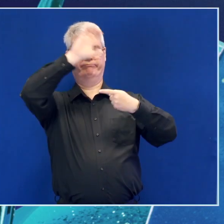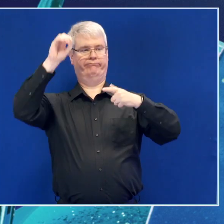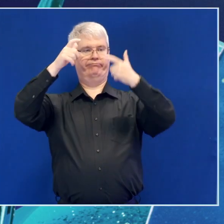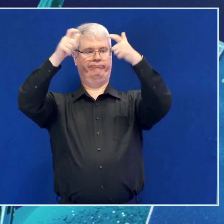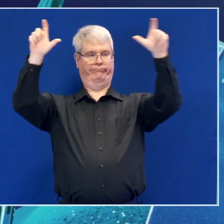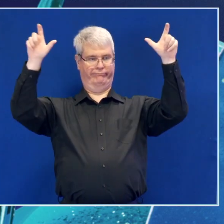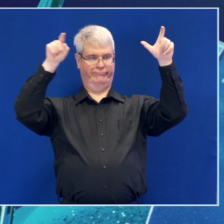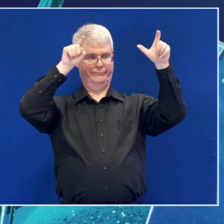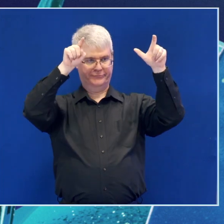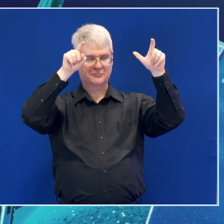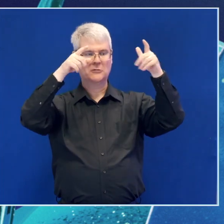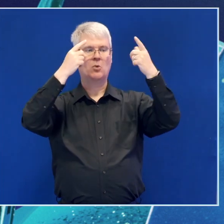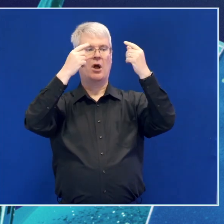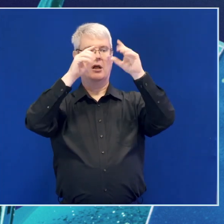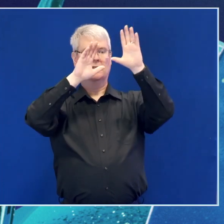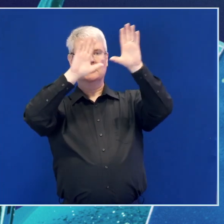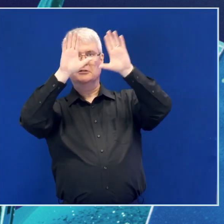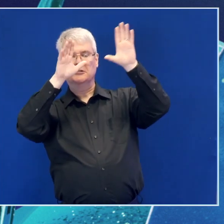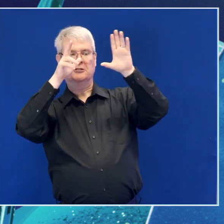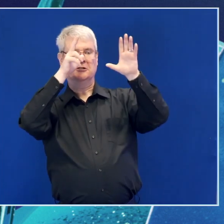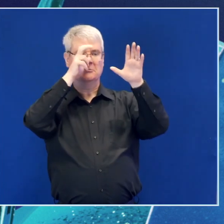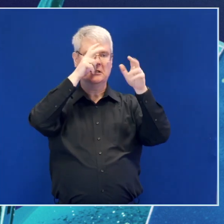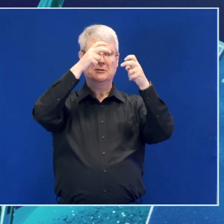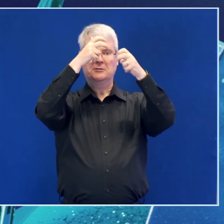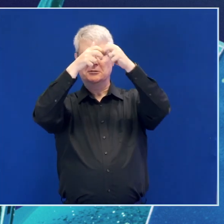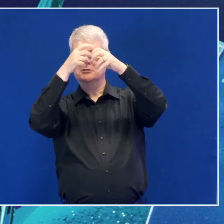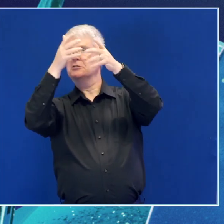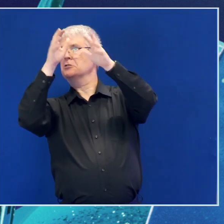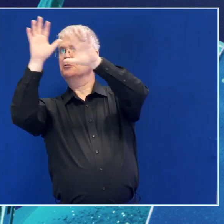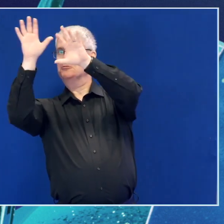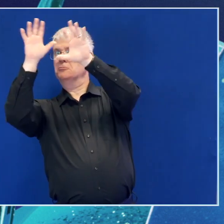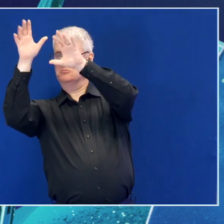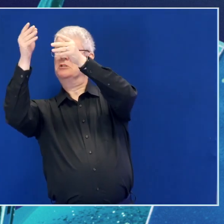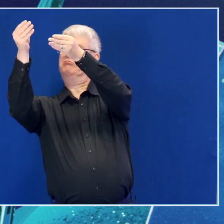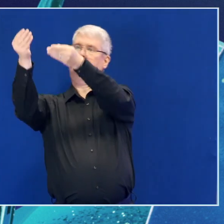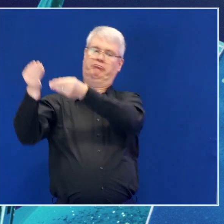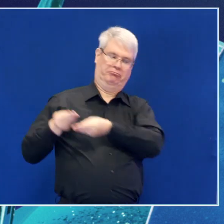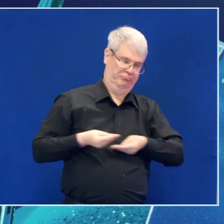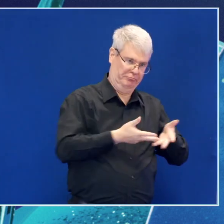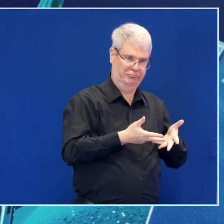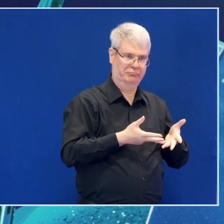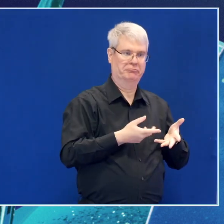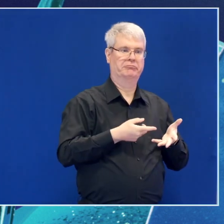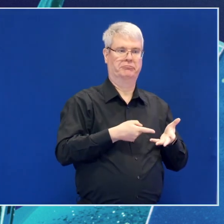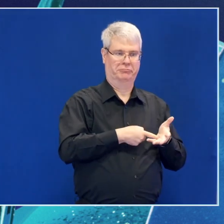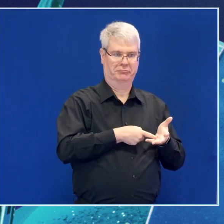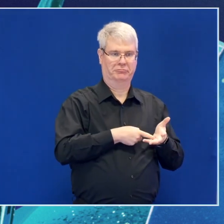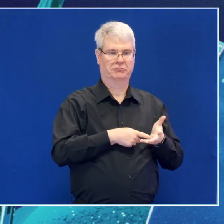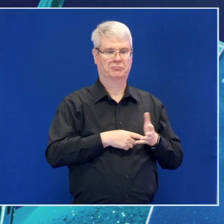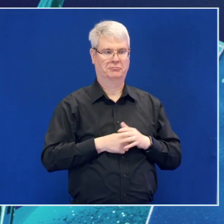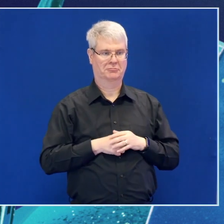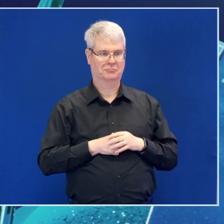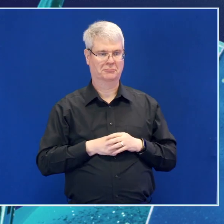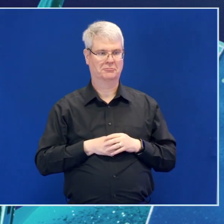But happy to share more if you would like. And product teams will often come to the employee resource groups.